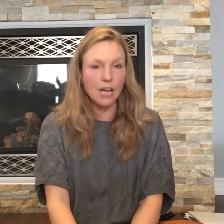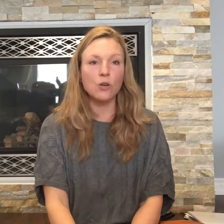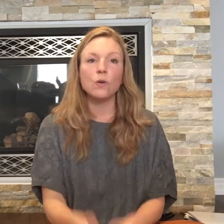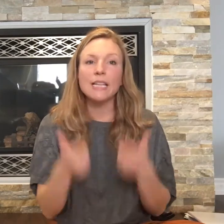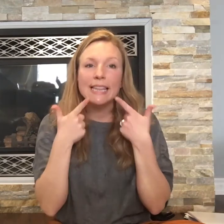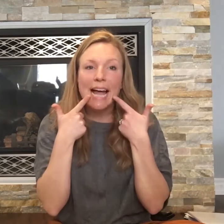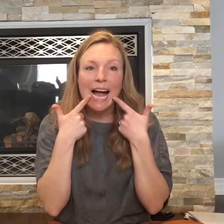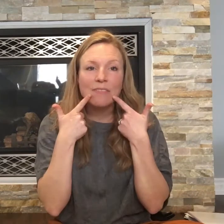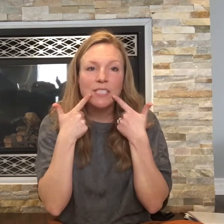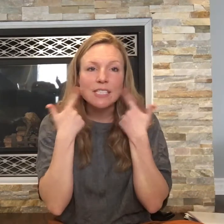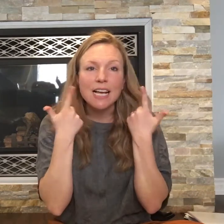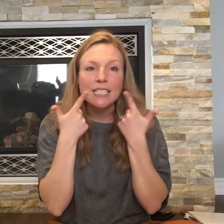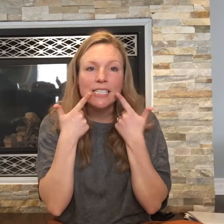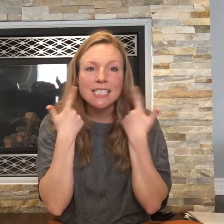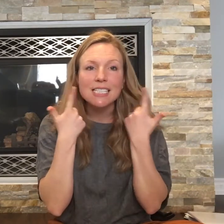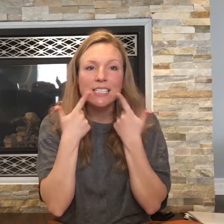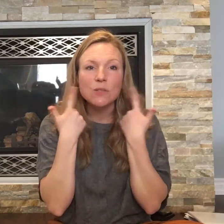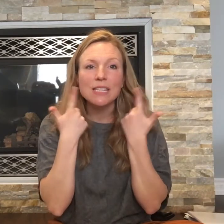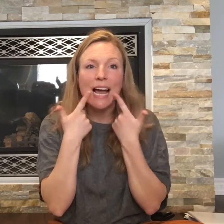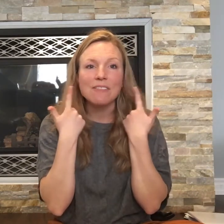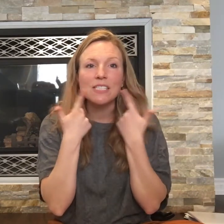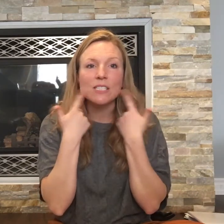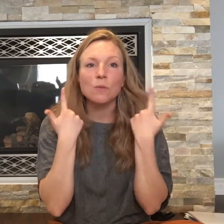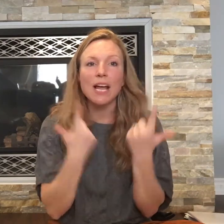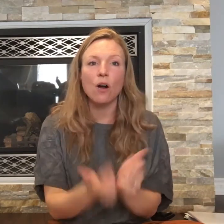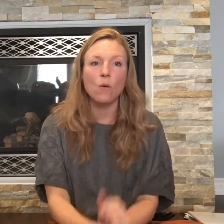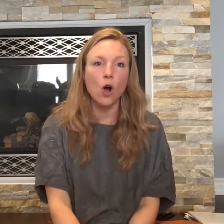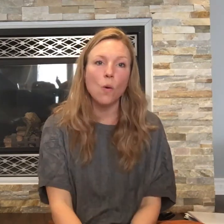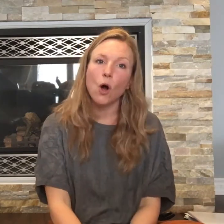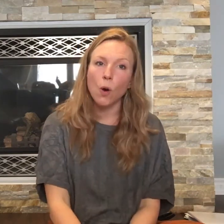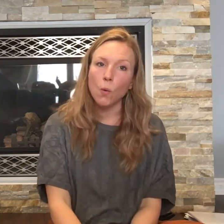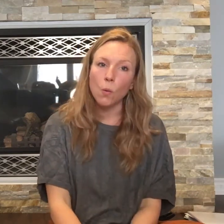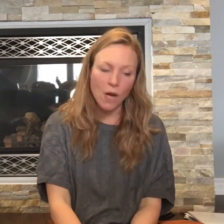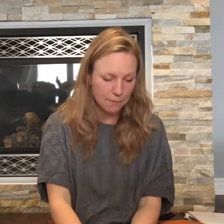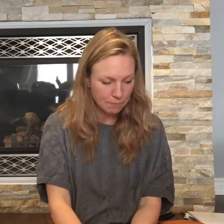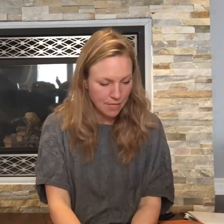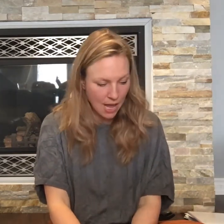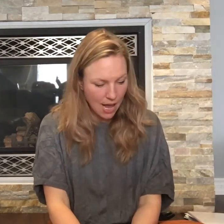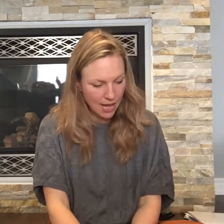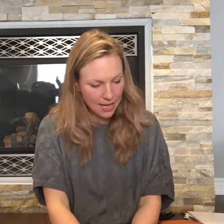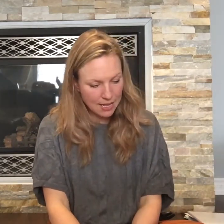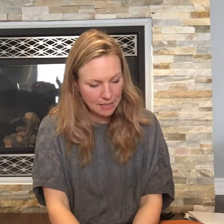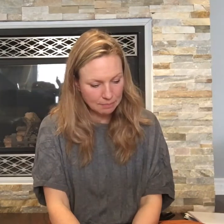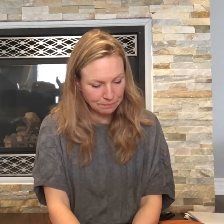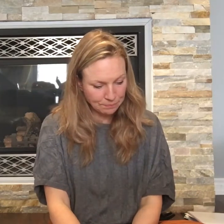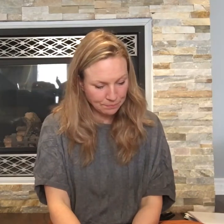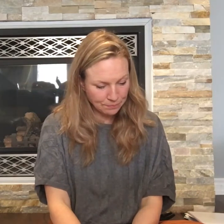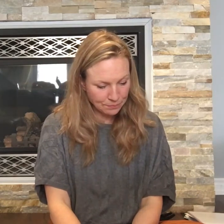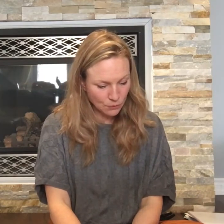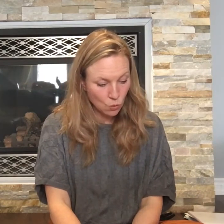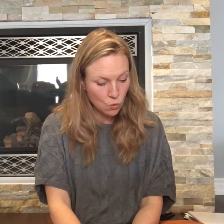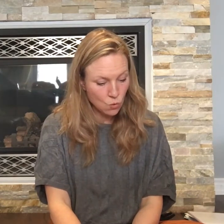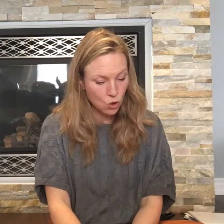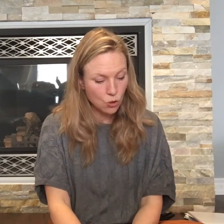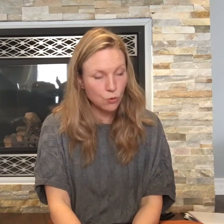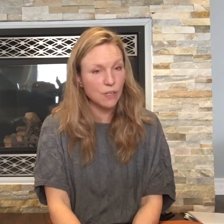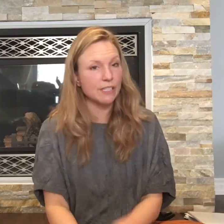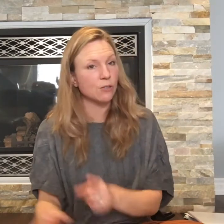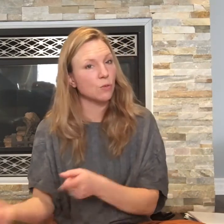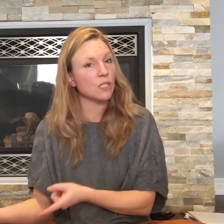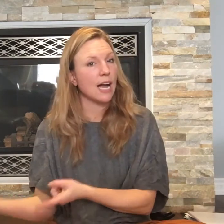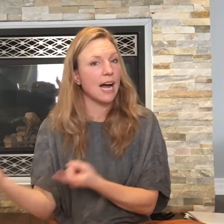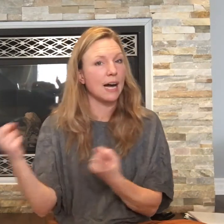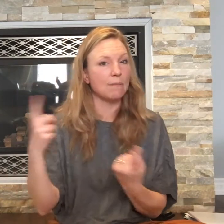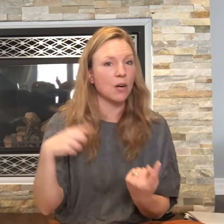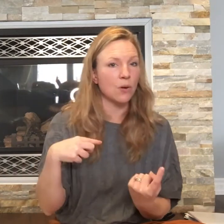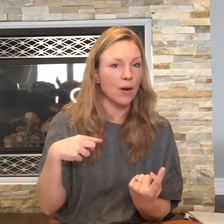who LAUGHS, the "L"s, who LAUGHS this way Ho Ho Ho, who very soon will COME our way,